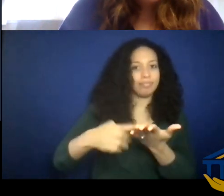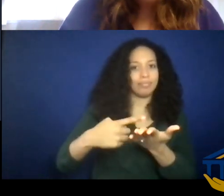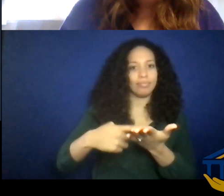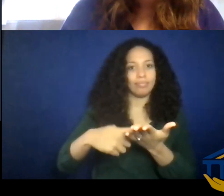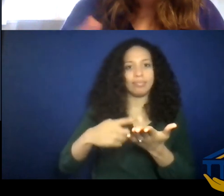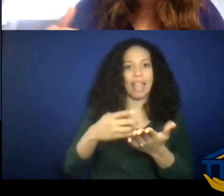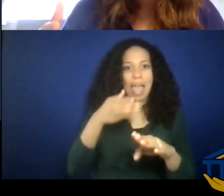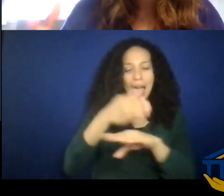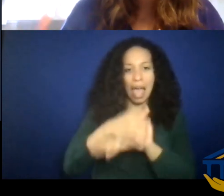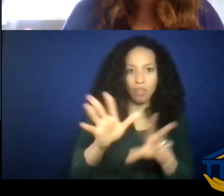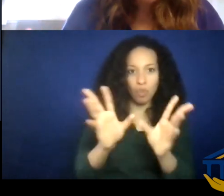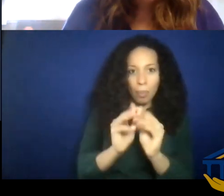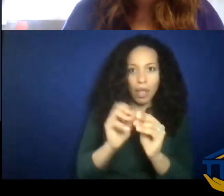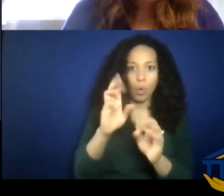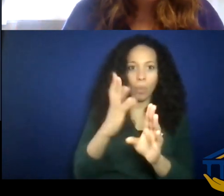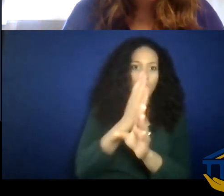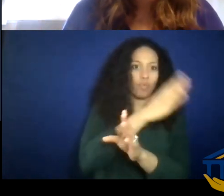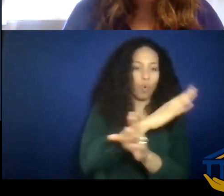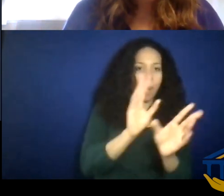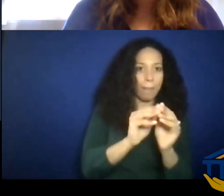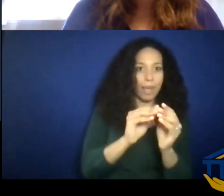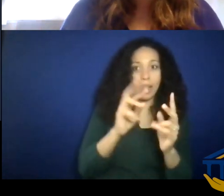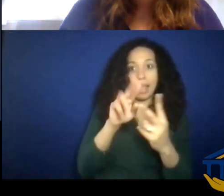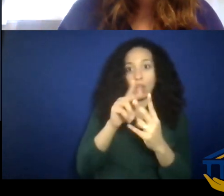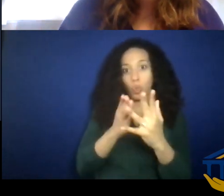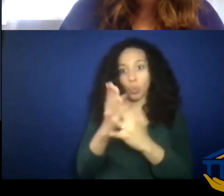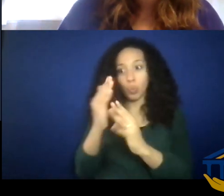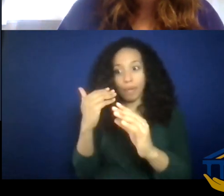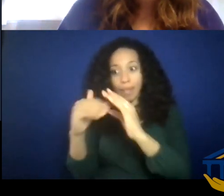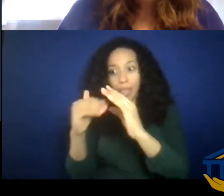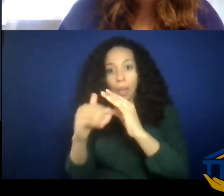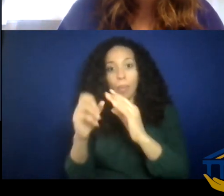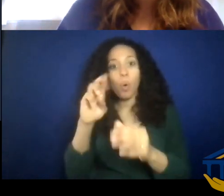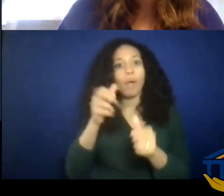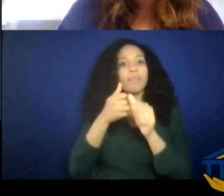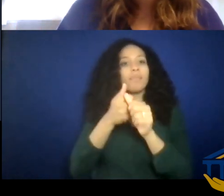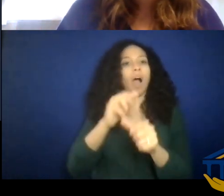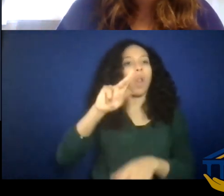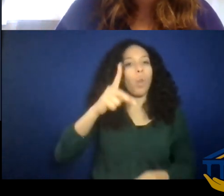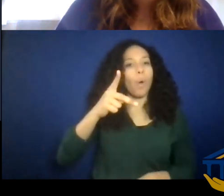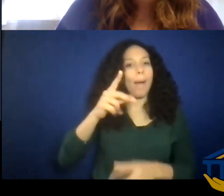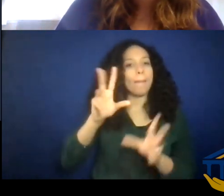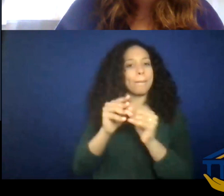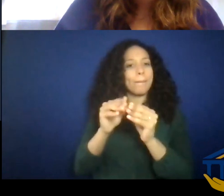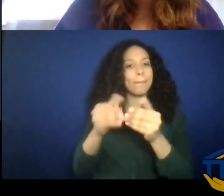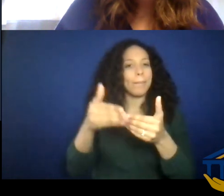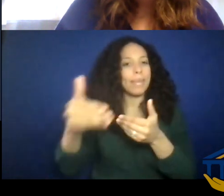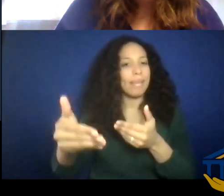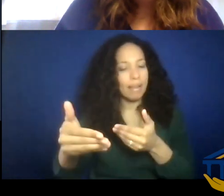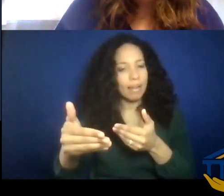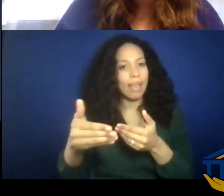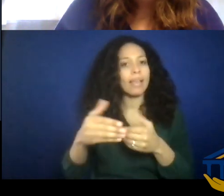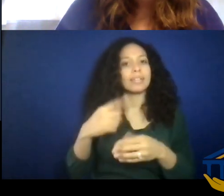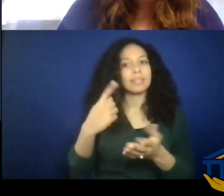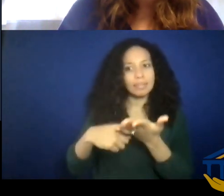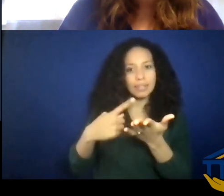or smaller follow-up meetings to discuss certain issues that can be appropriate. So never feel